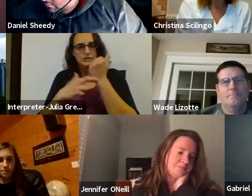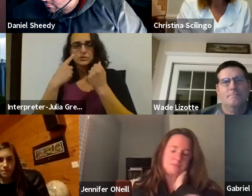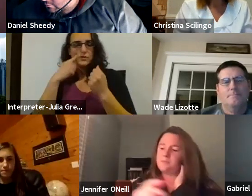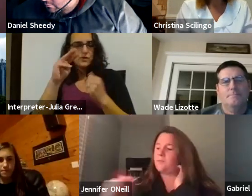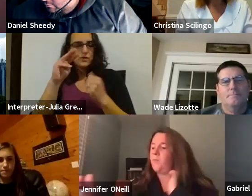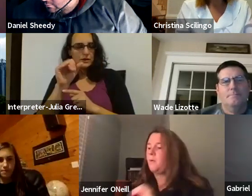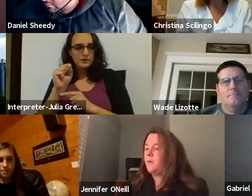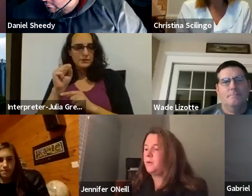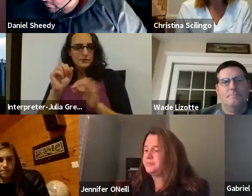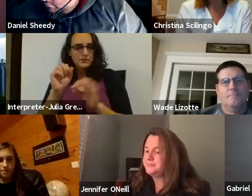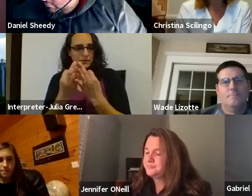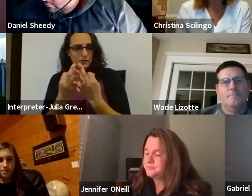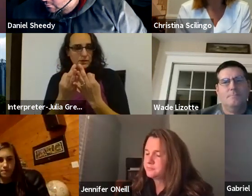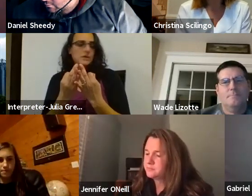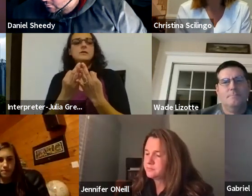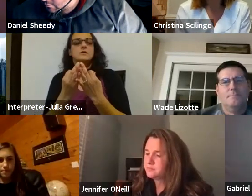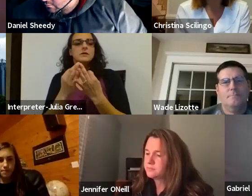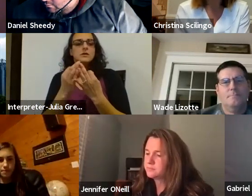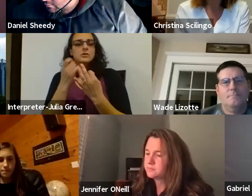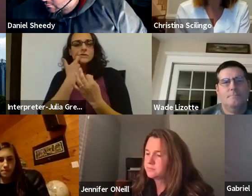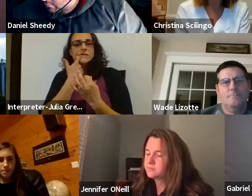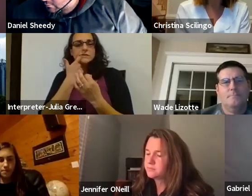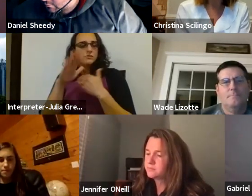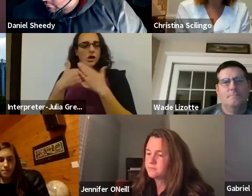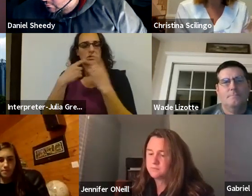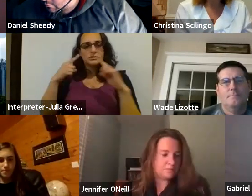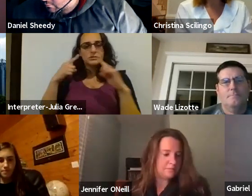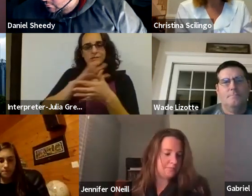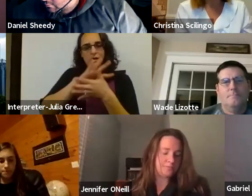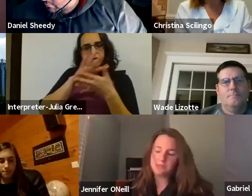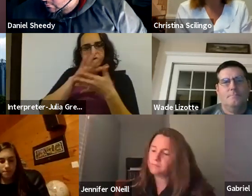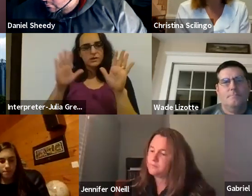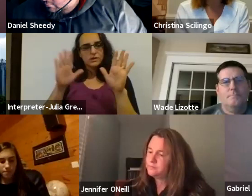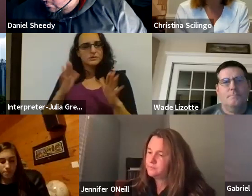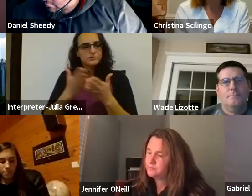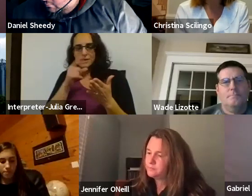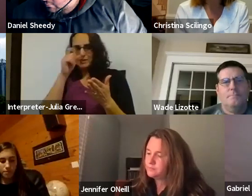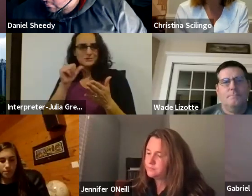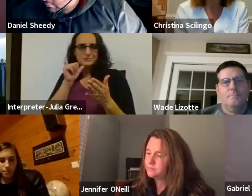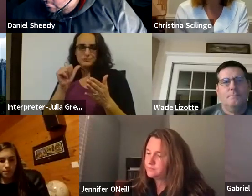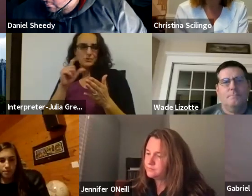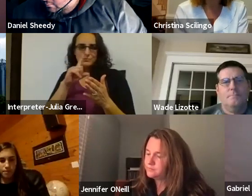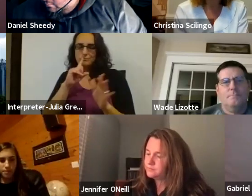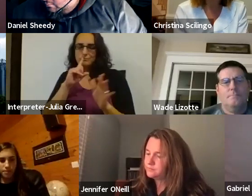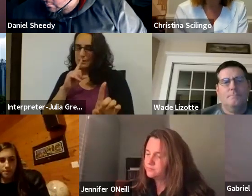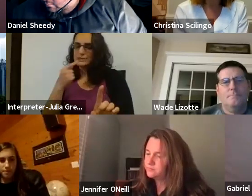Christina Scilingo: Obviously, with all these successes and all these awesome things. It's not to say that there are challenges, obviously a huge challenges.